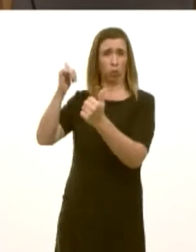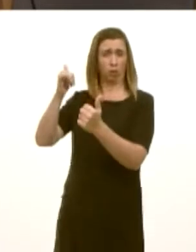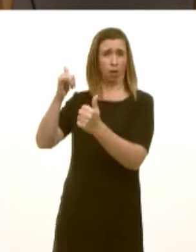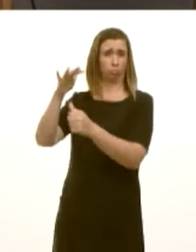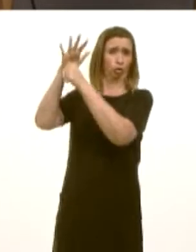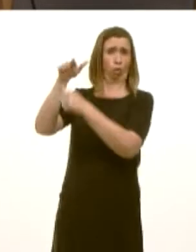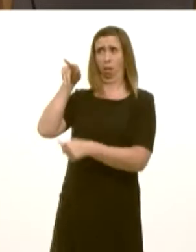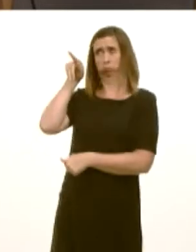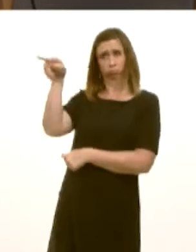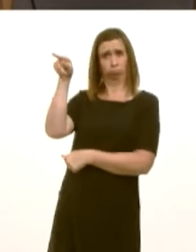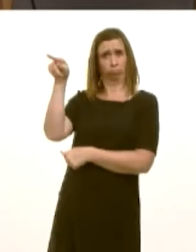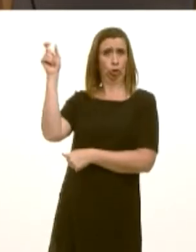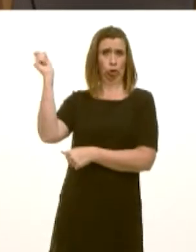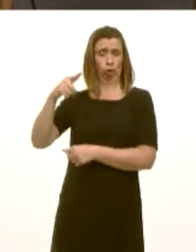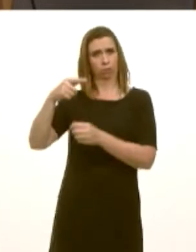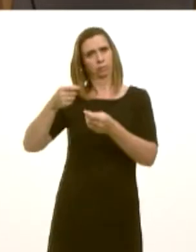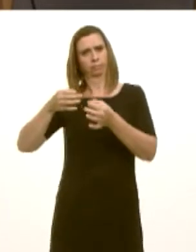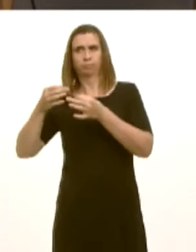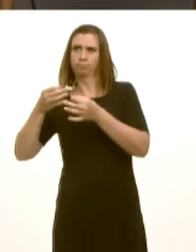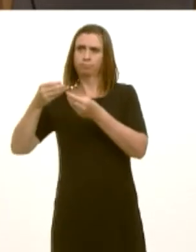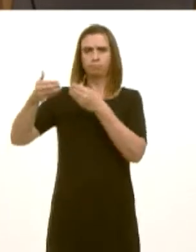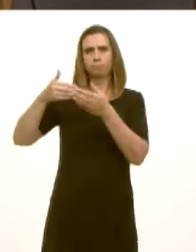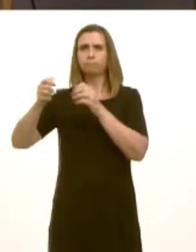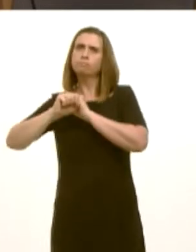We do not, nor should we, control the timing or the content of that report.